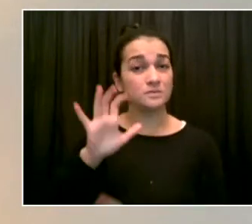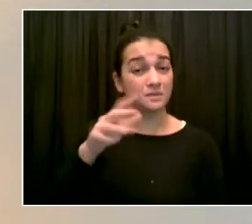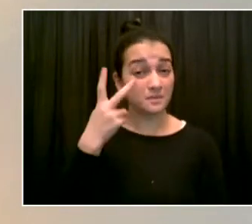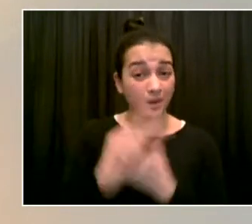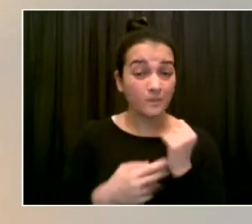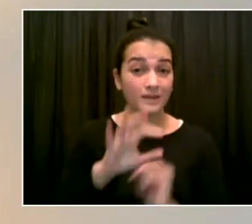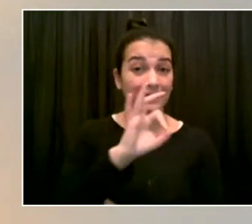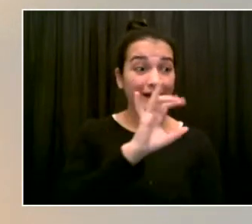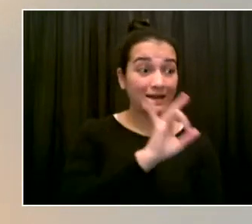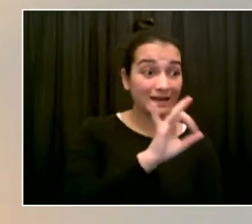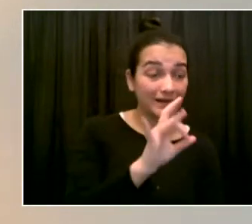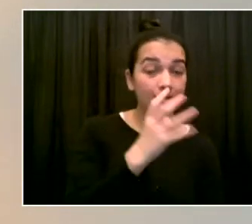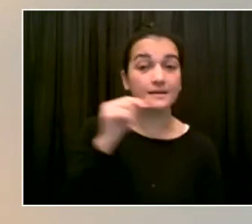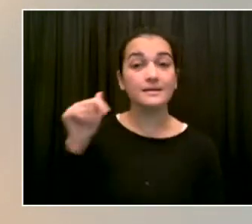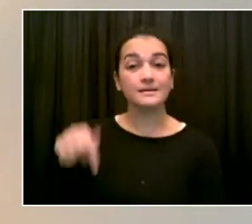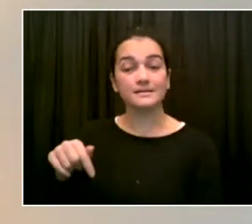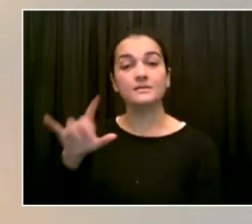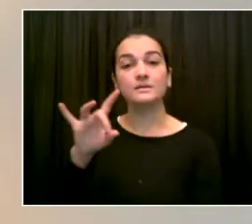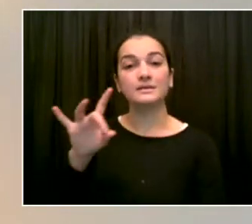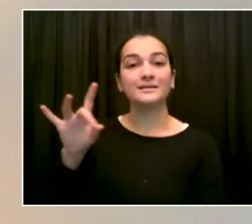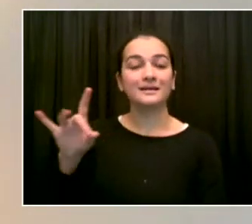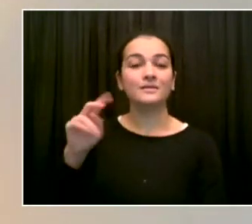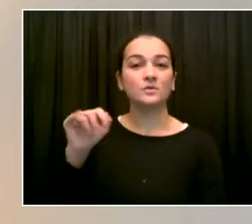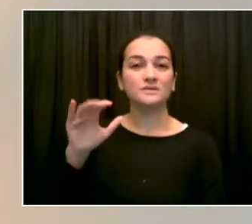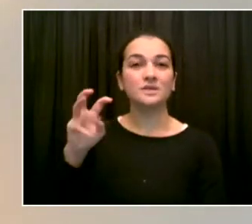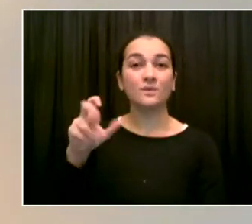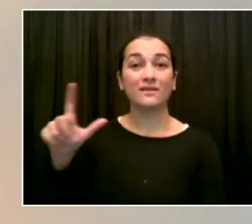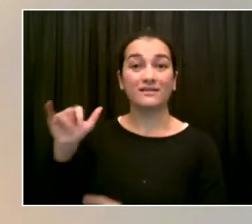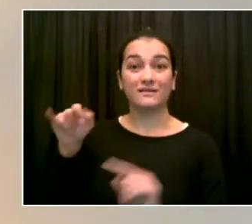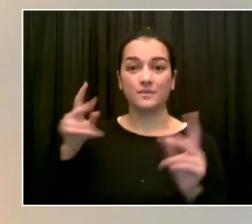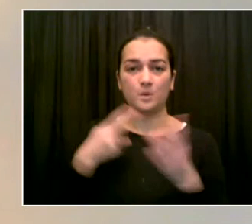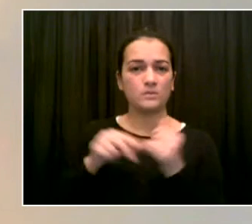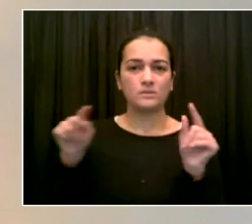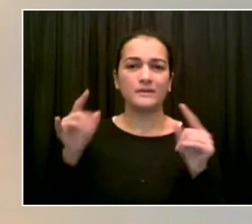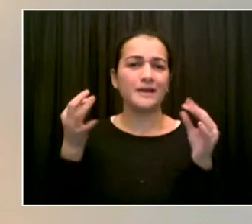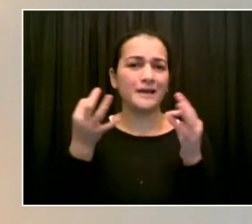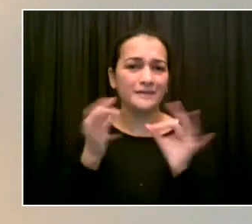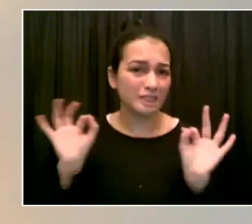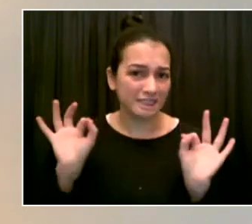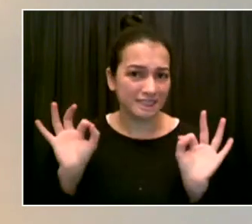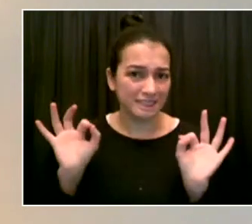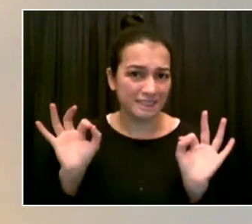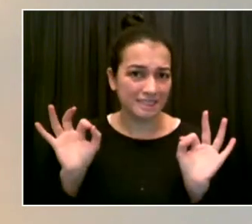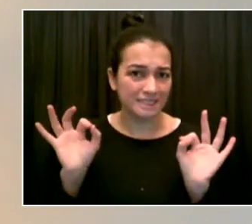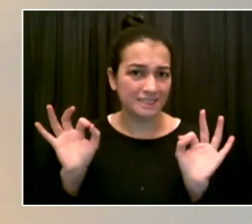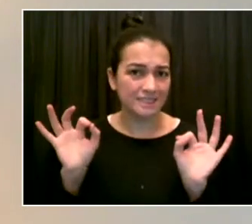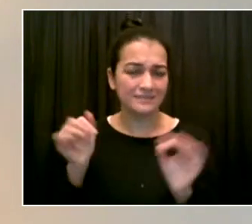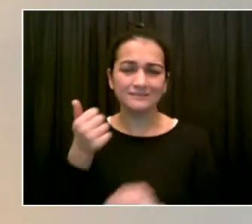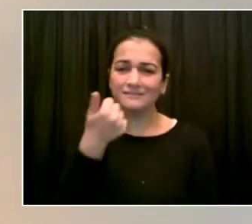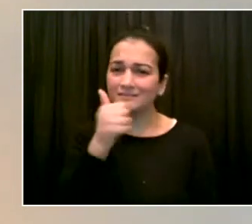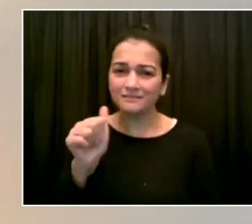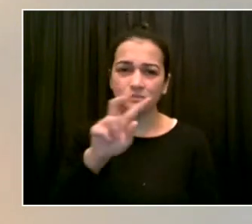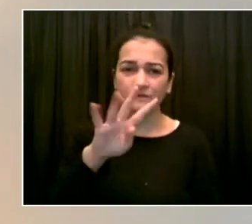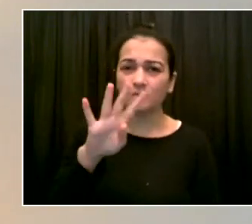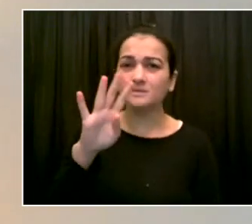65173 FOUR FREE AND CONFIDENTIAL SUPPORT FROM A TRAINED COUNSELOR